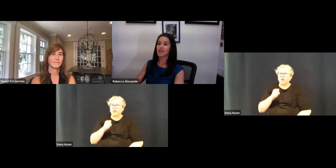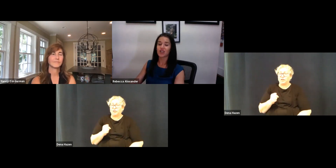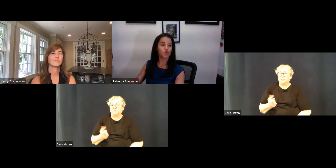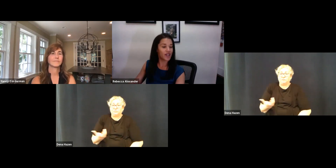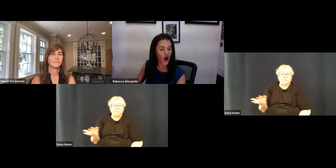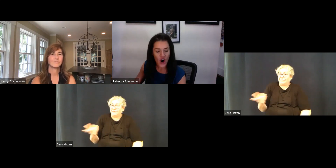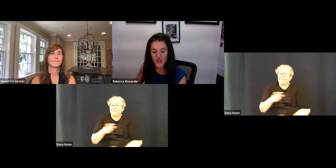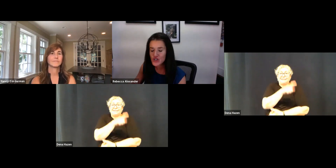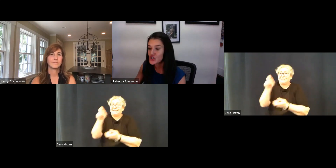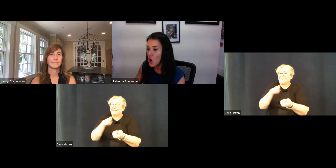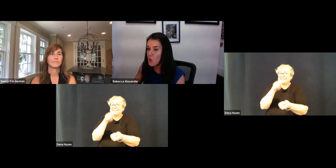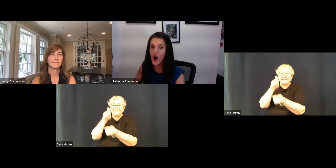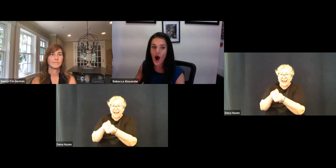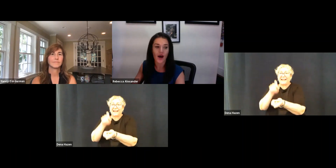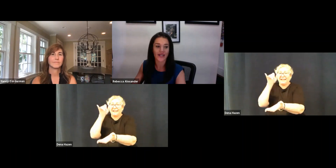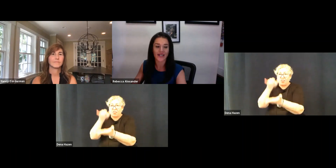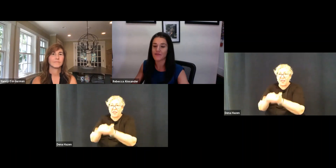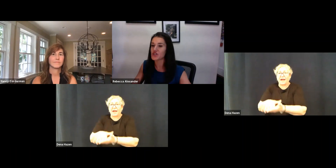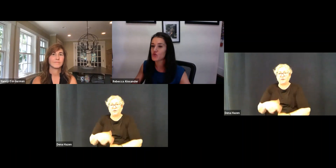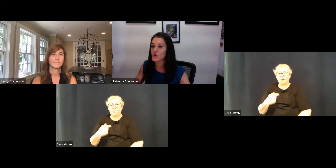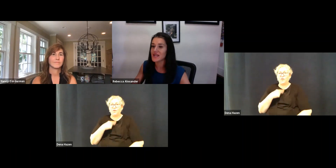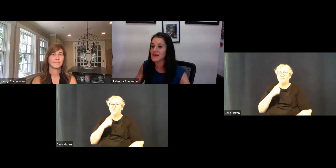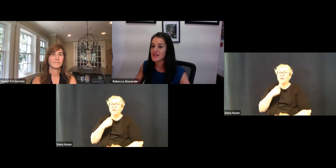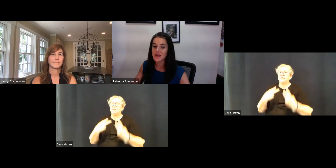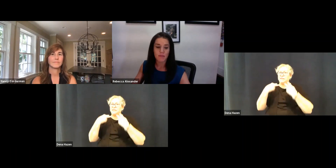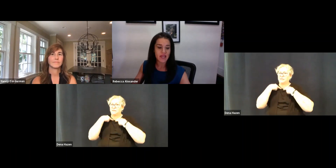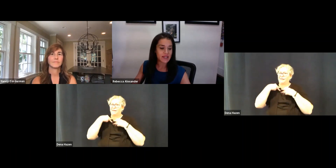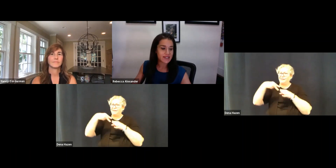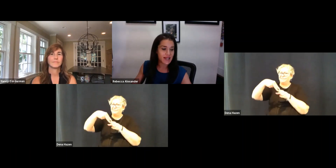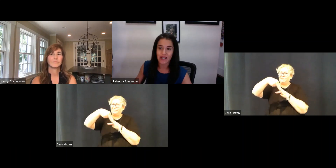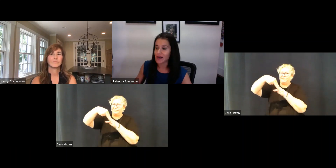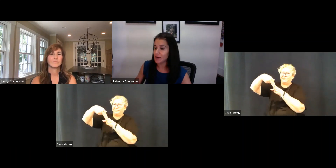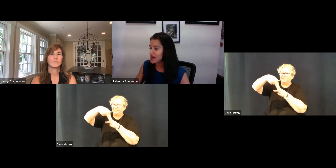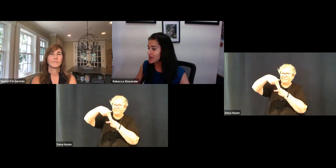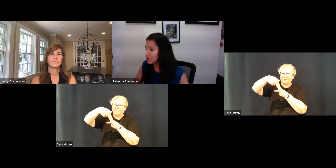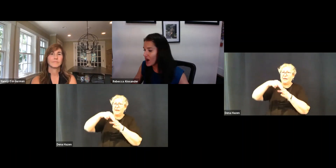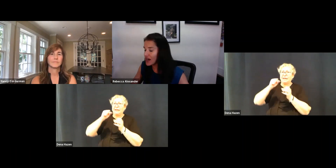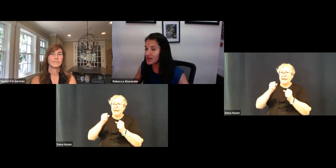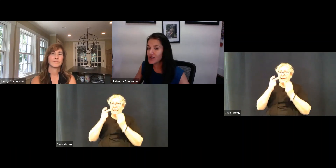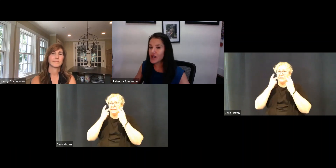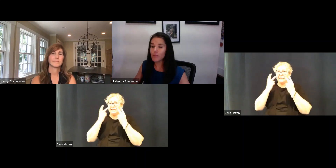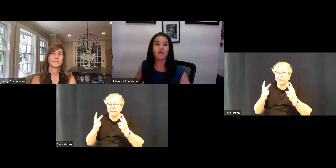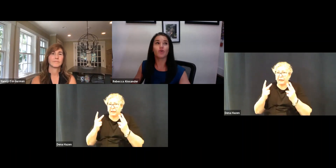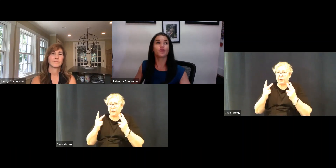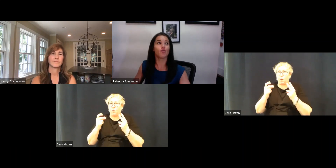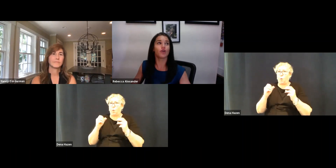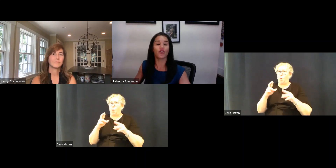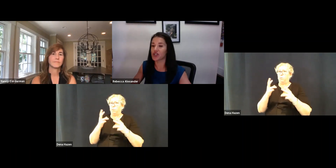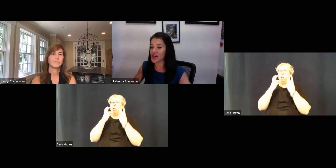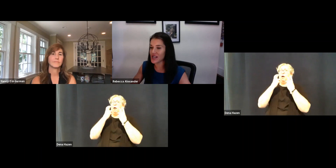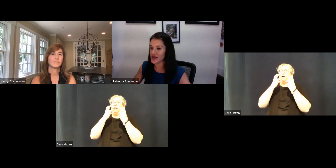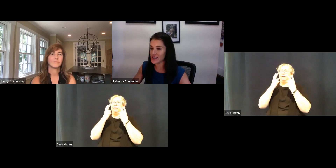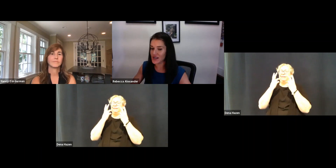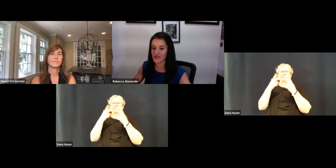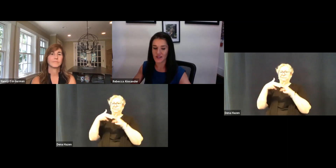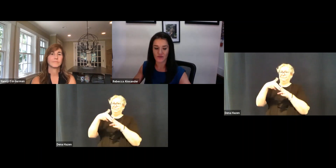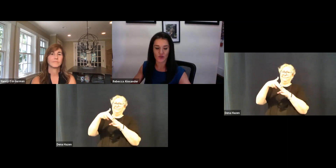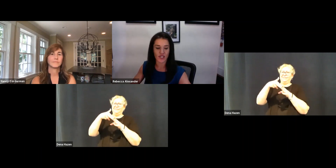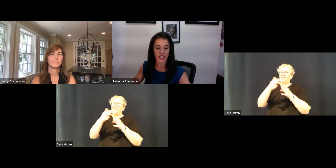Because we are so caught in between being sighted and being blind. People don't understand that even if you say